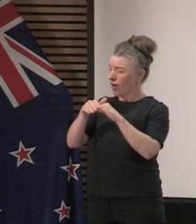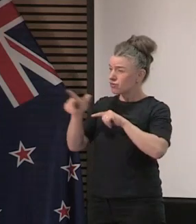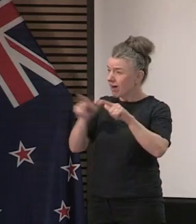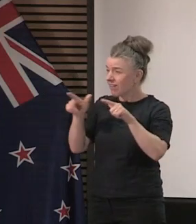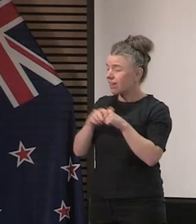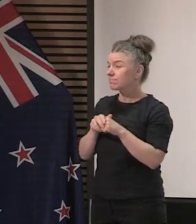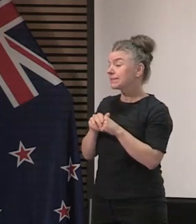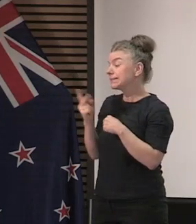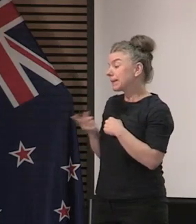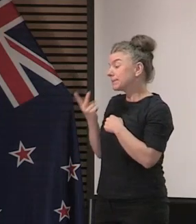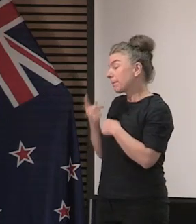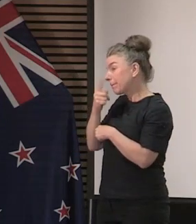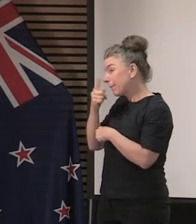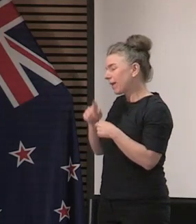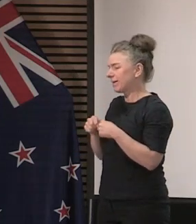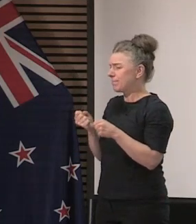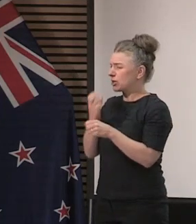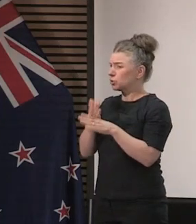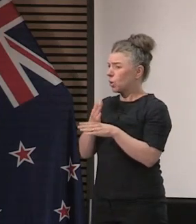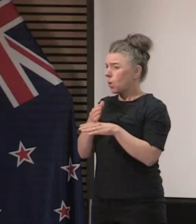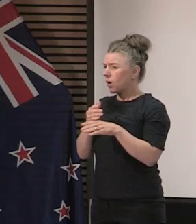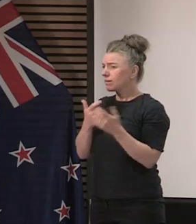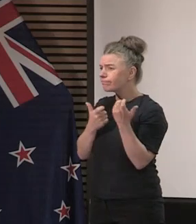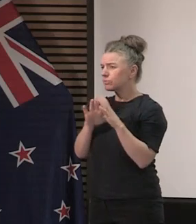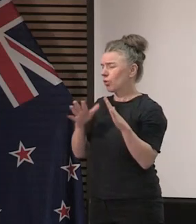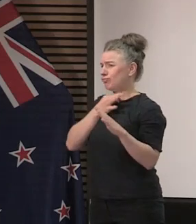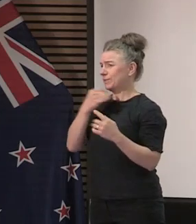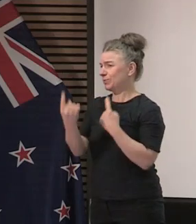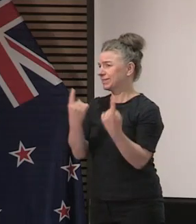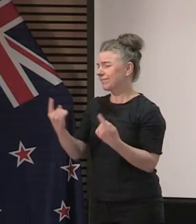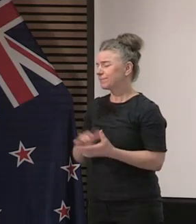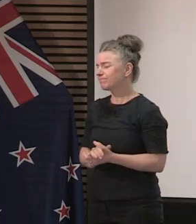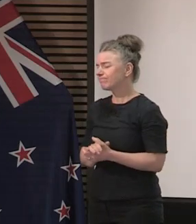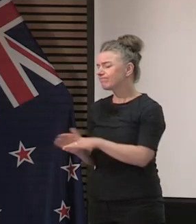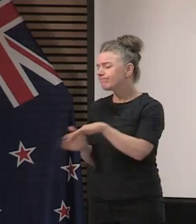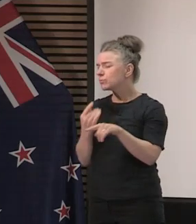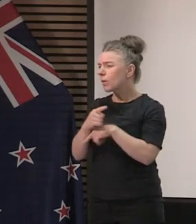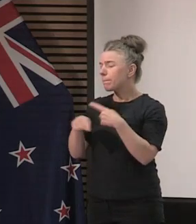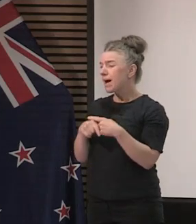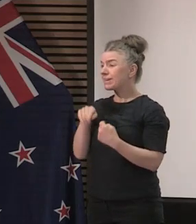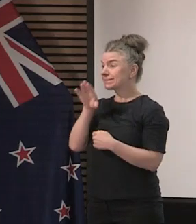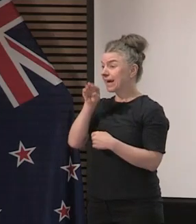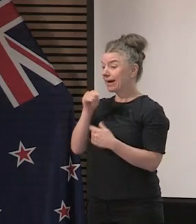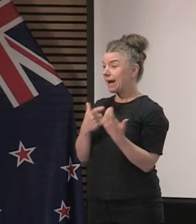have suit out for a-- set out for Alert Level 3, around